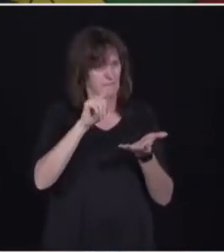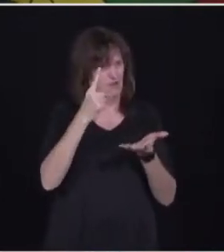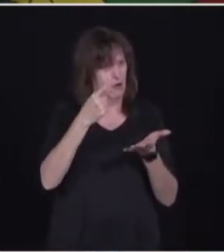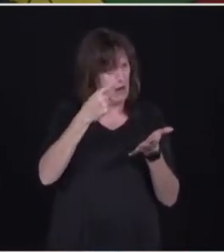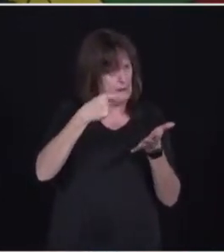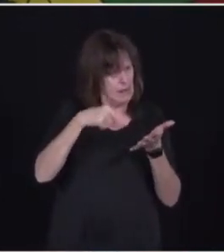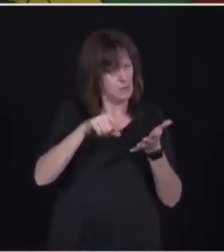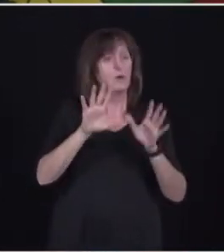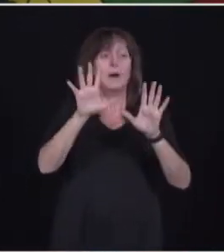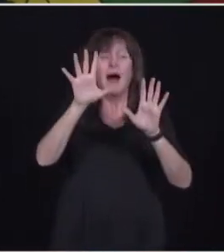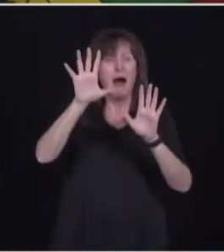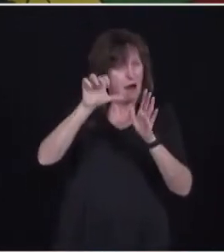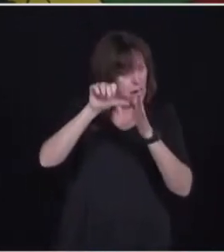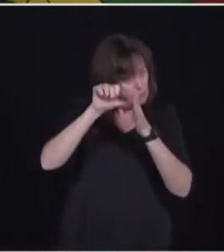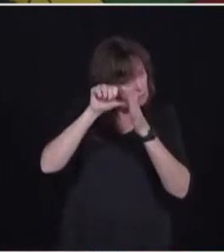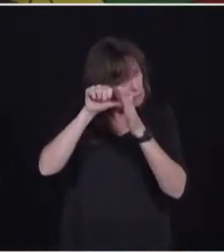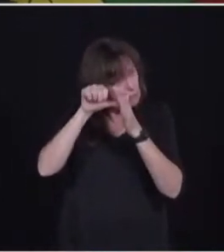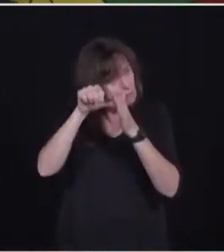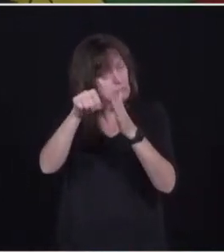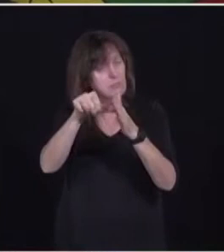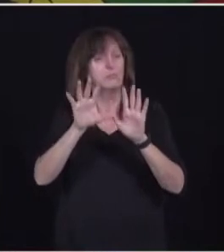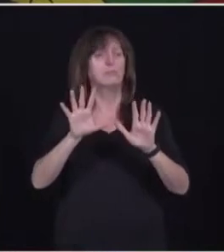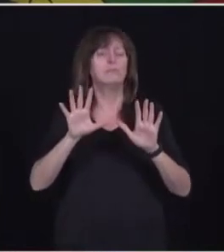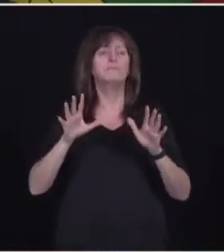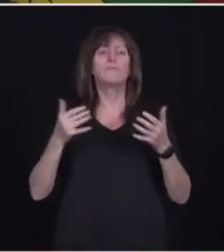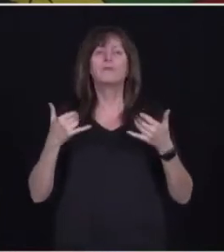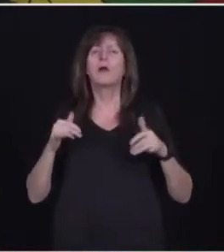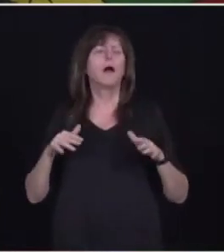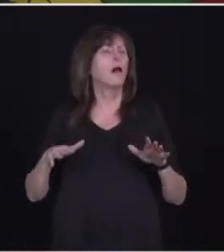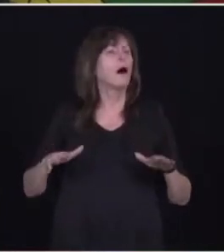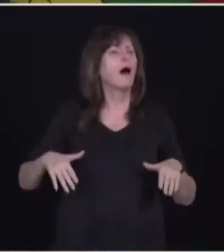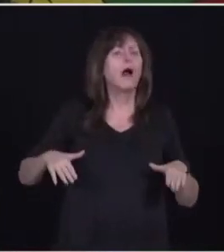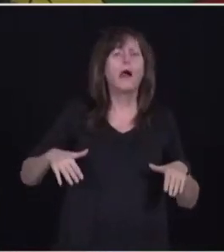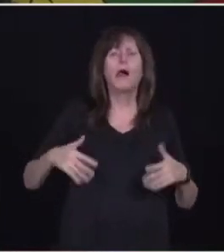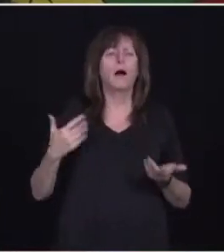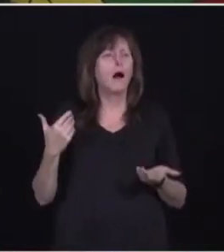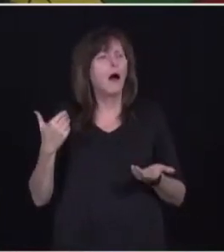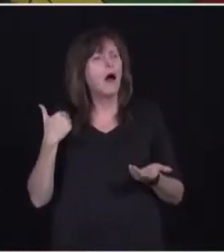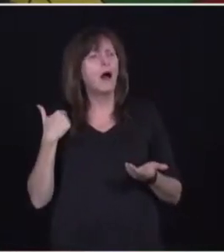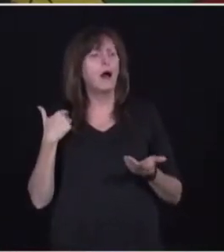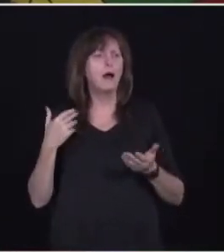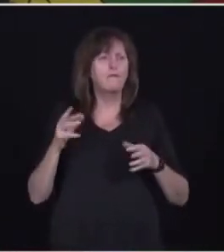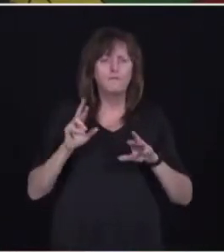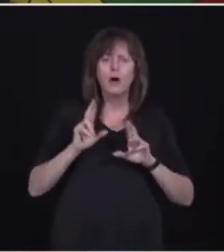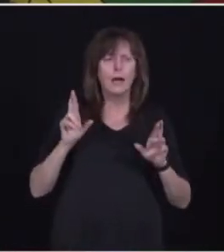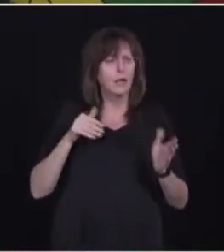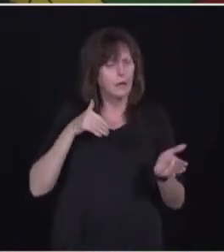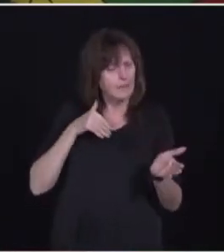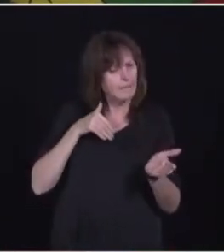We are still very far, I'm going to repeat that, very far. From having the millions of vaccines we need